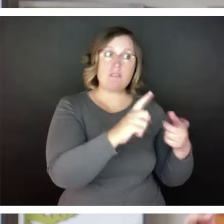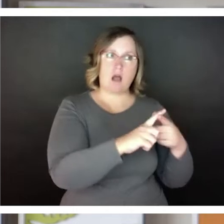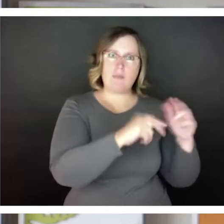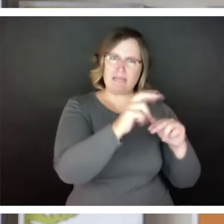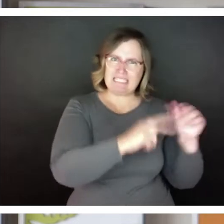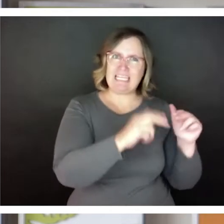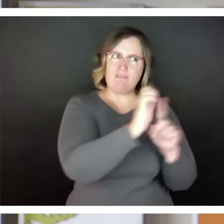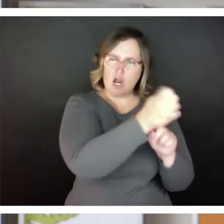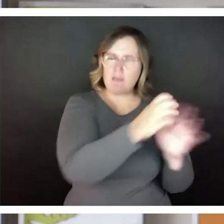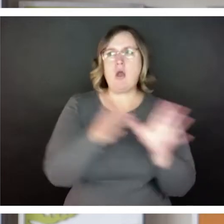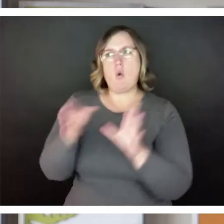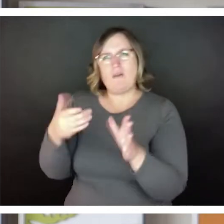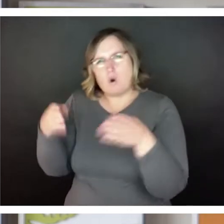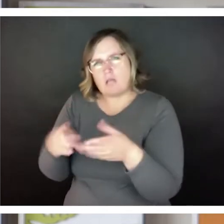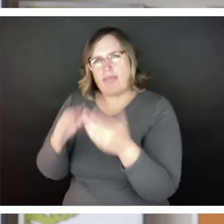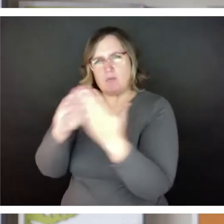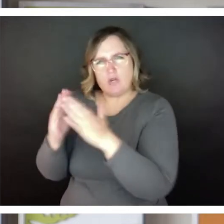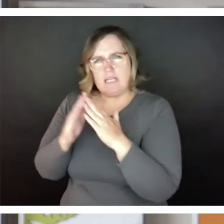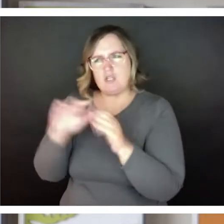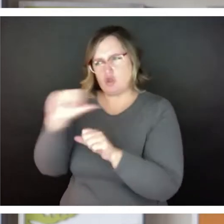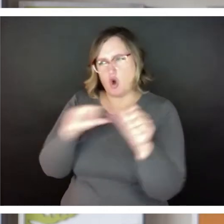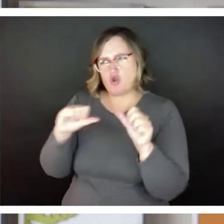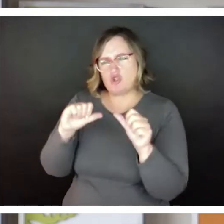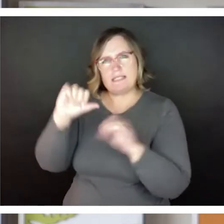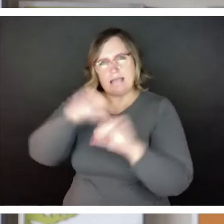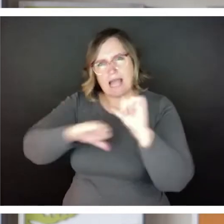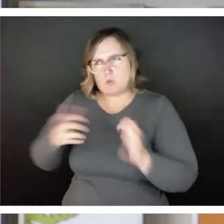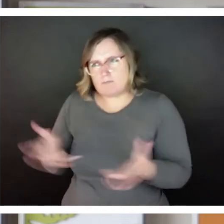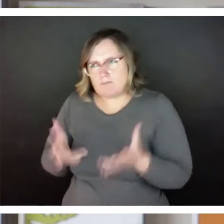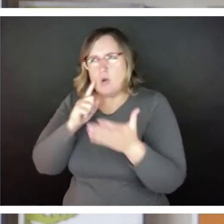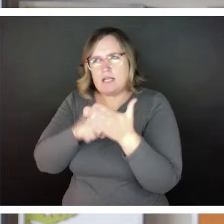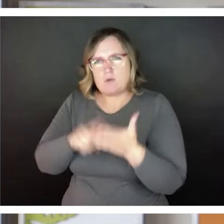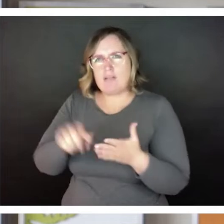We nudged social sciences and humanities to explore new ideas like critical race theory.